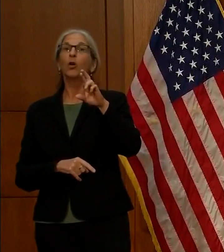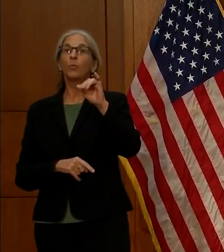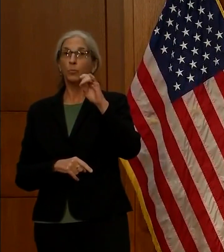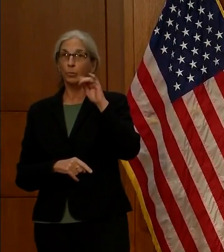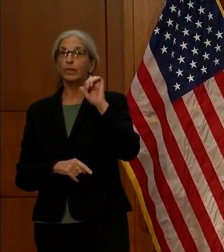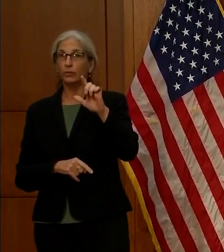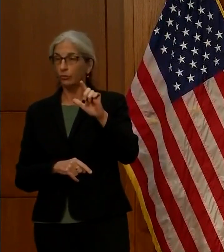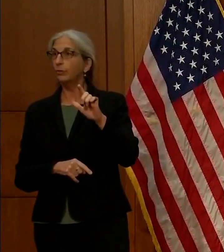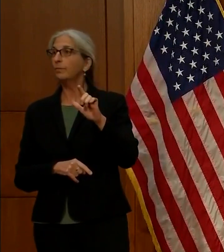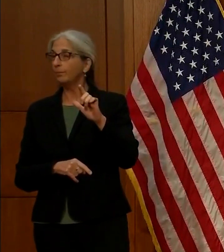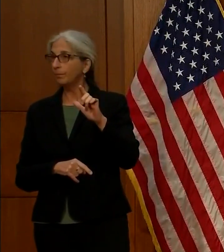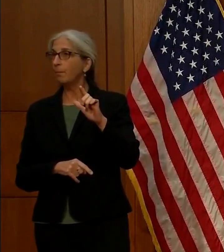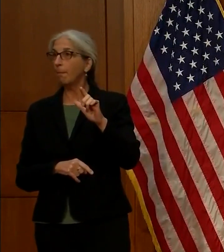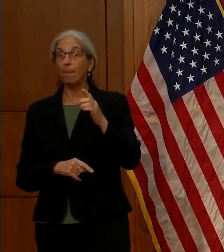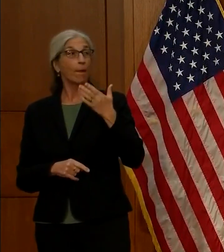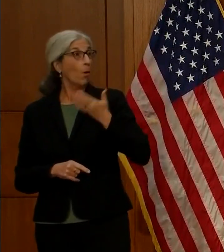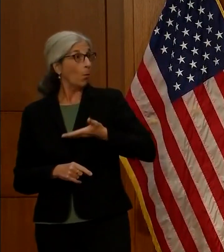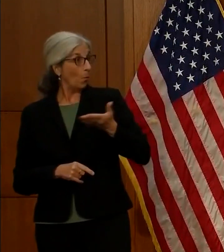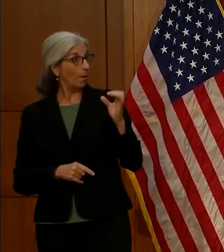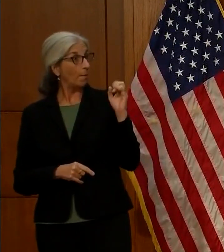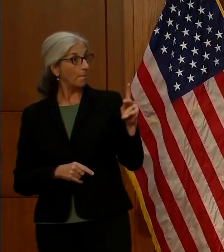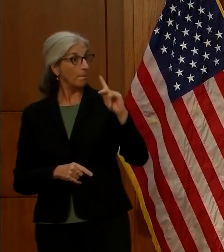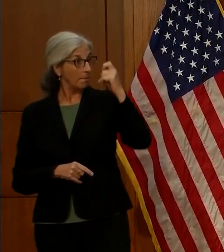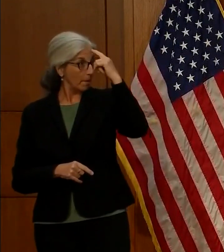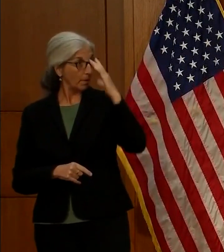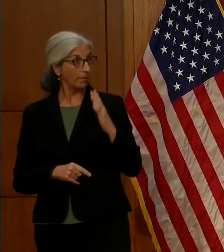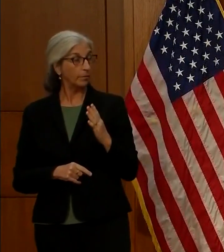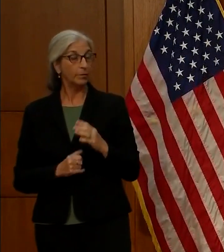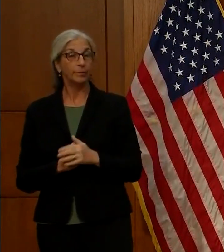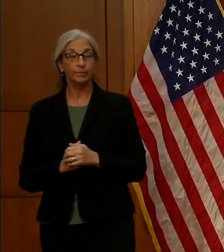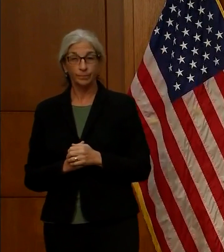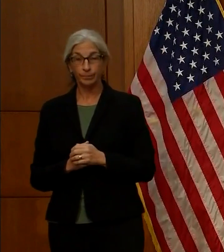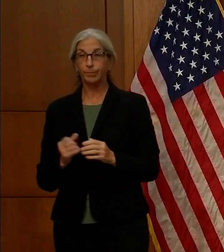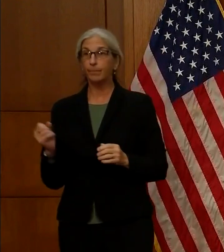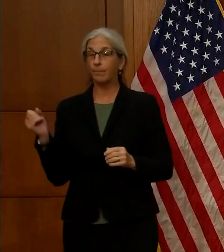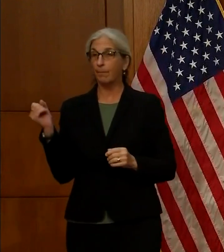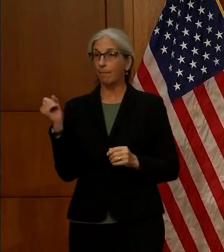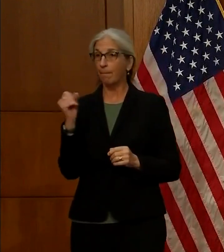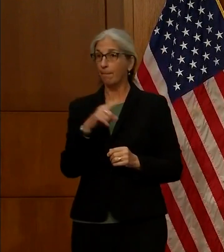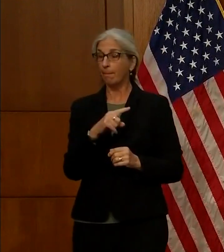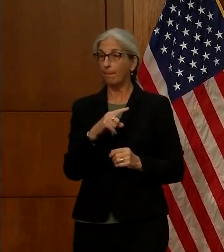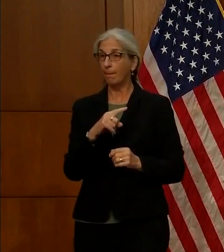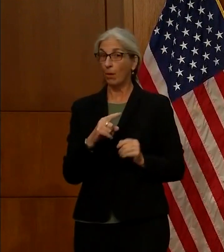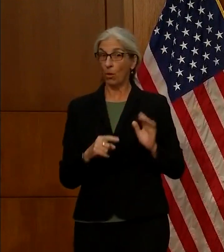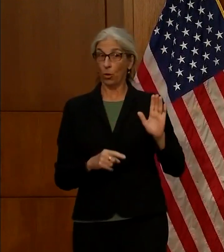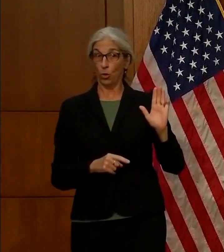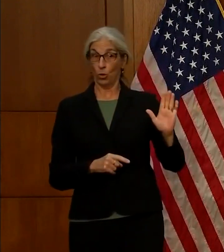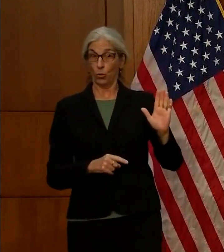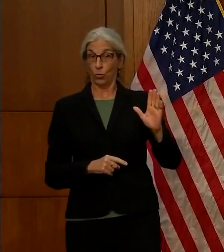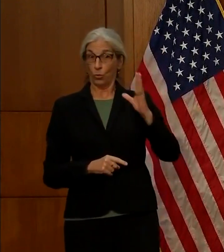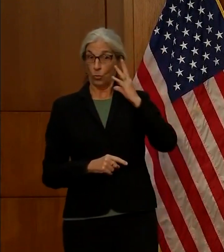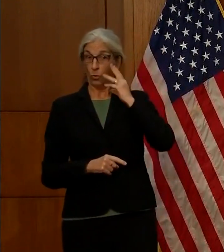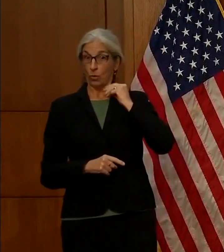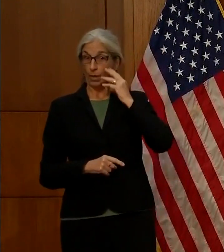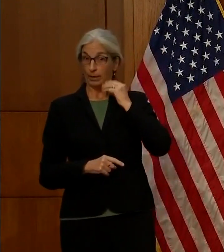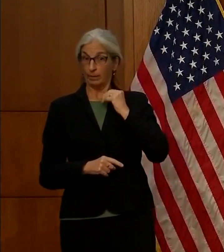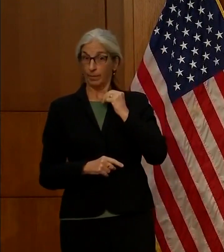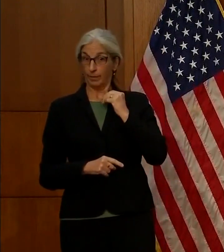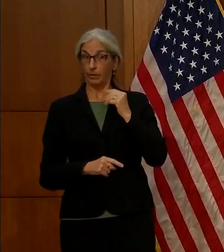BRISTOL HERALD. THANK YOU GOVERNOR WELCOME BACK- I WANTED